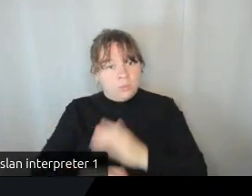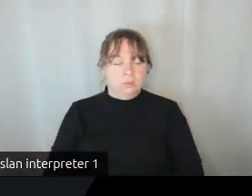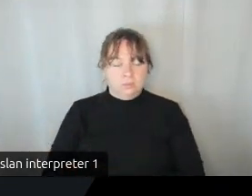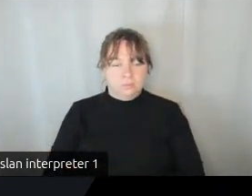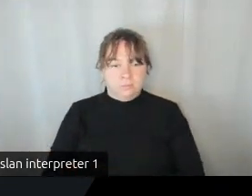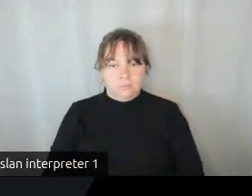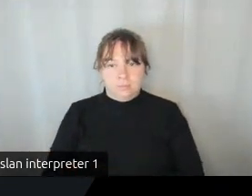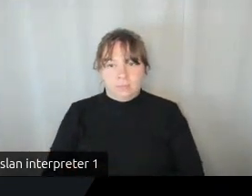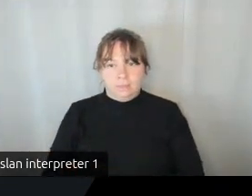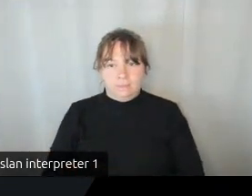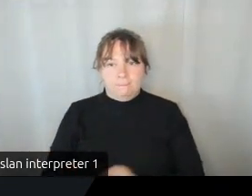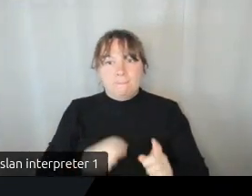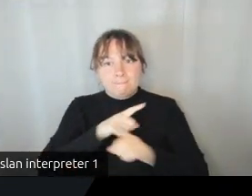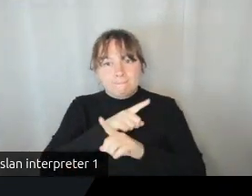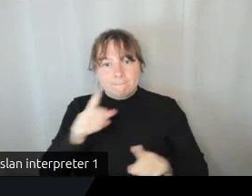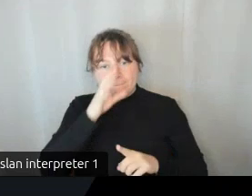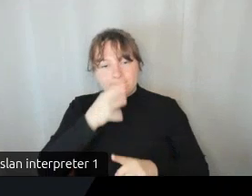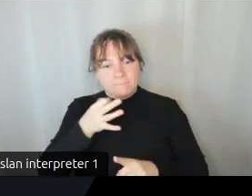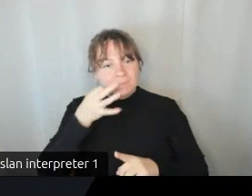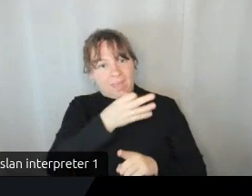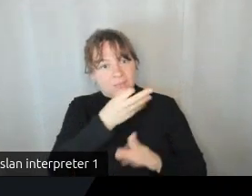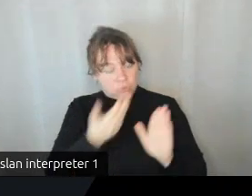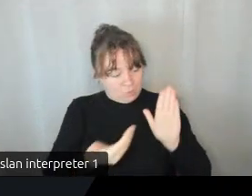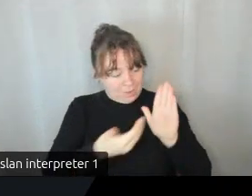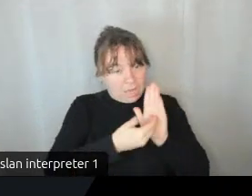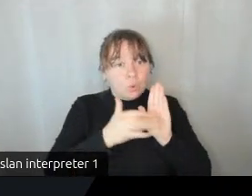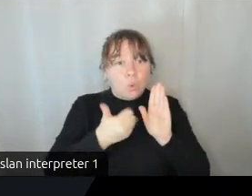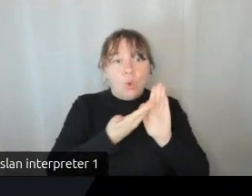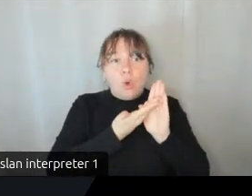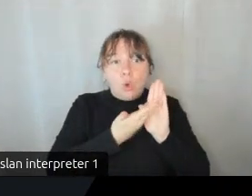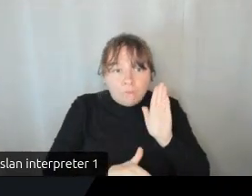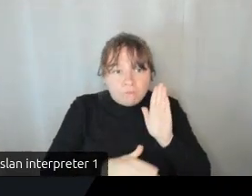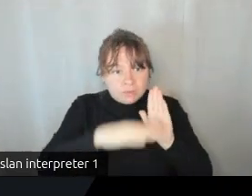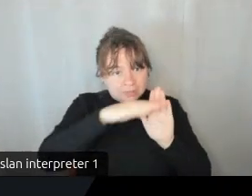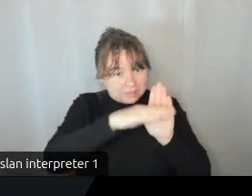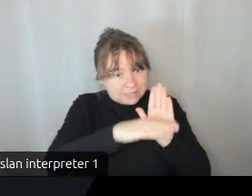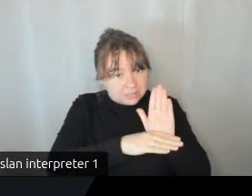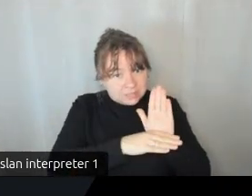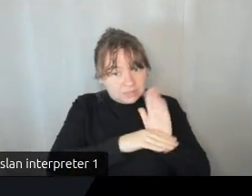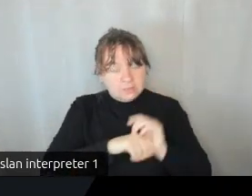to be made are adding or removing conditions, adding or removing named people, so children,